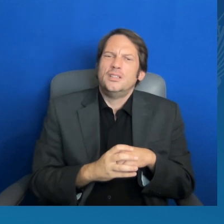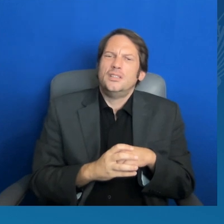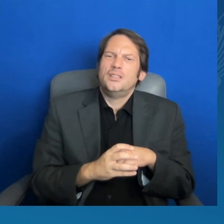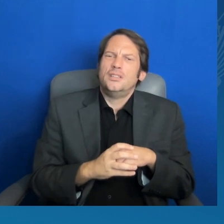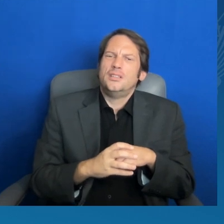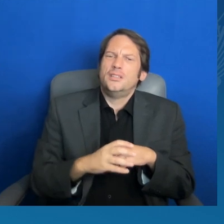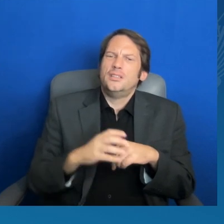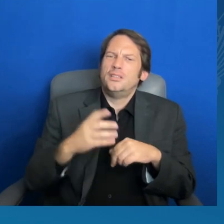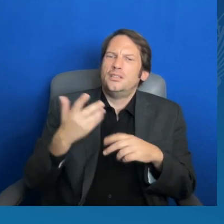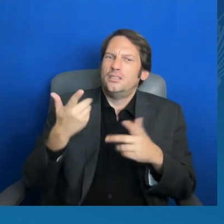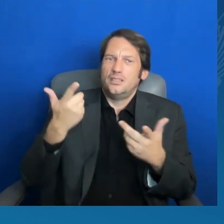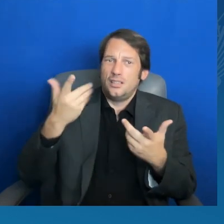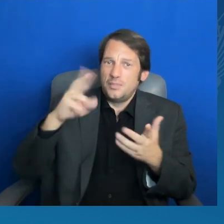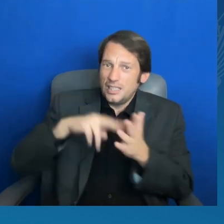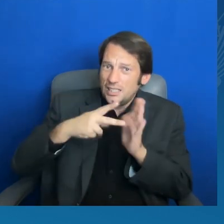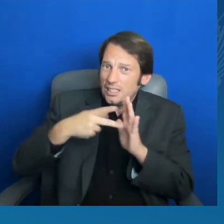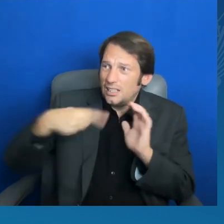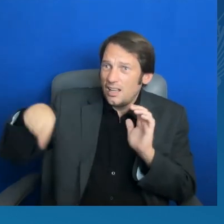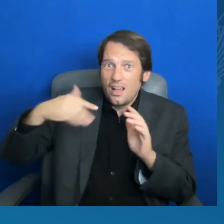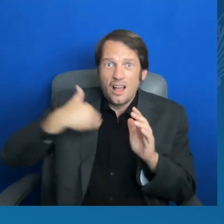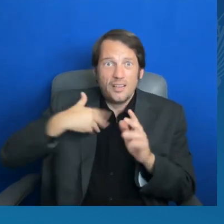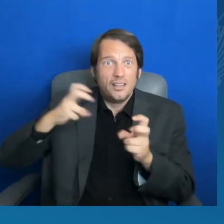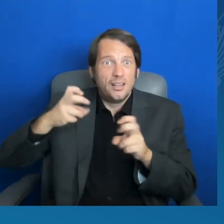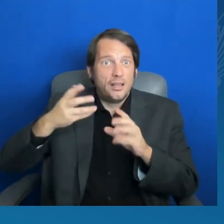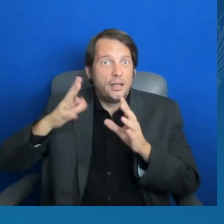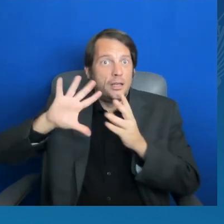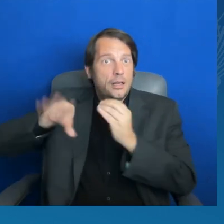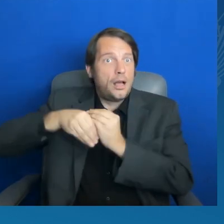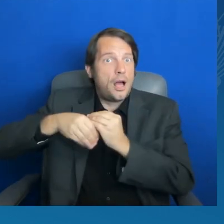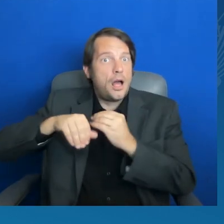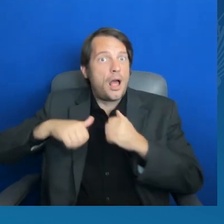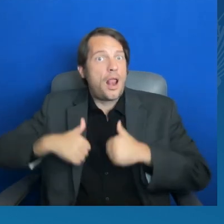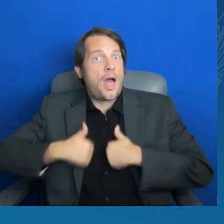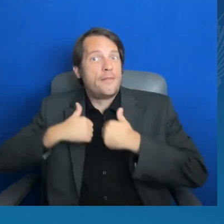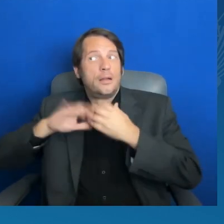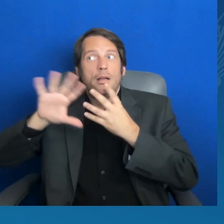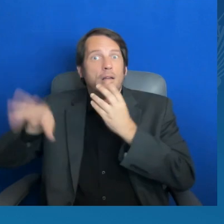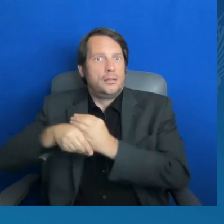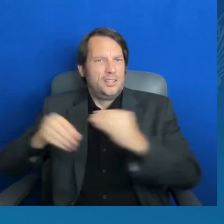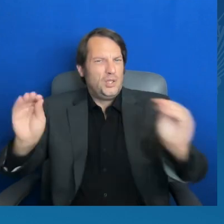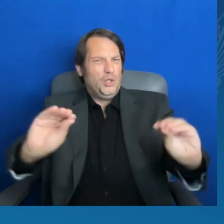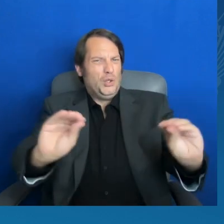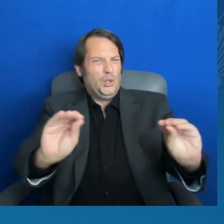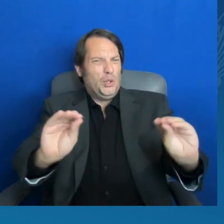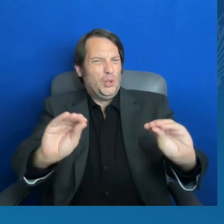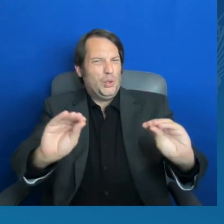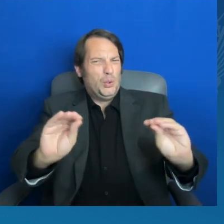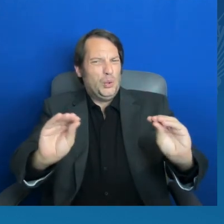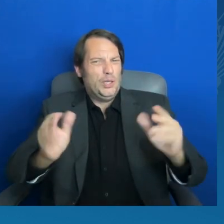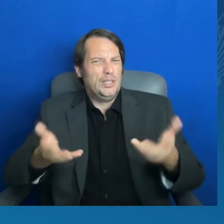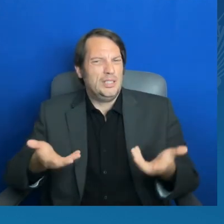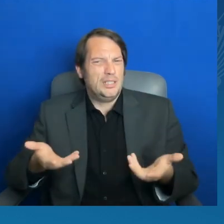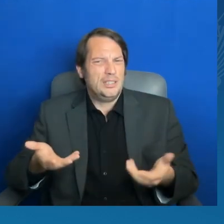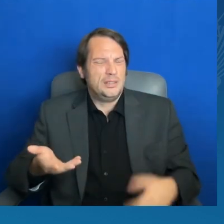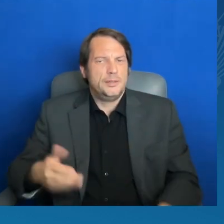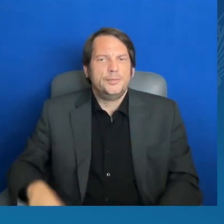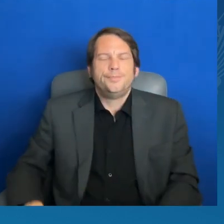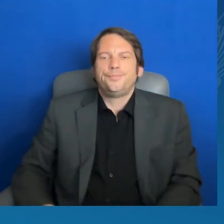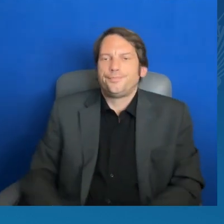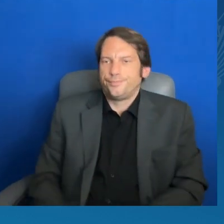being the leading cause of death for kids and teens in this country. The Vice President: Can you imagine? Ms. Ferrell-Zabala: It's absolutely outrageous and unacceptable.